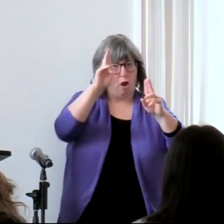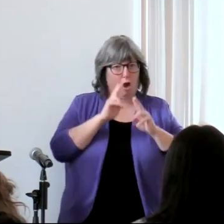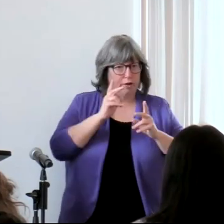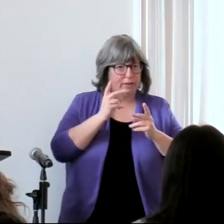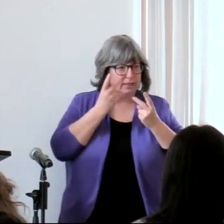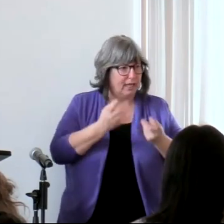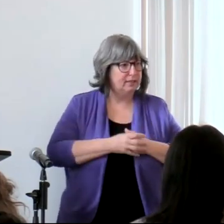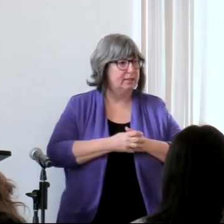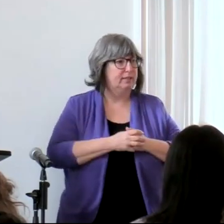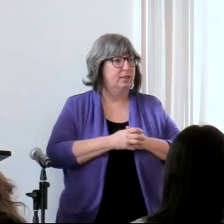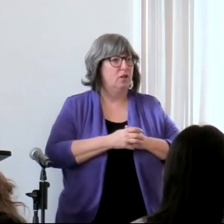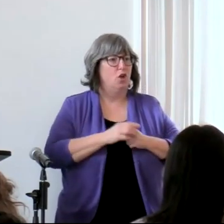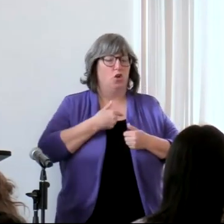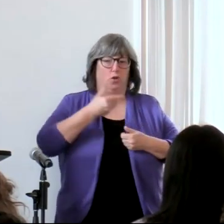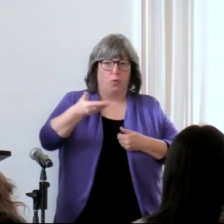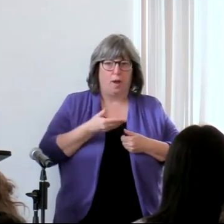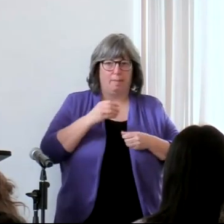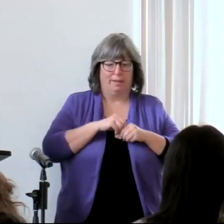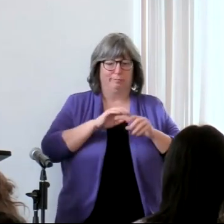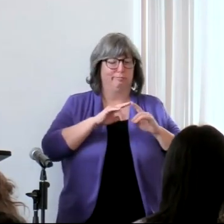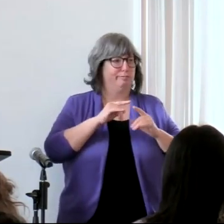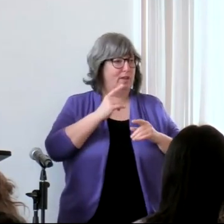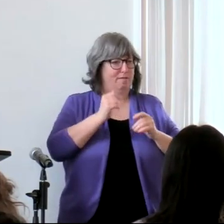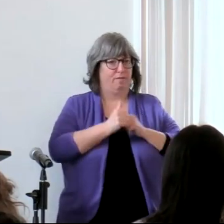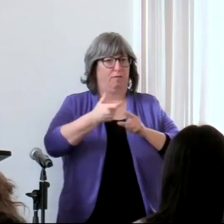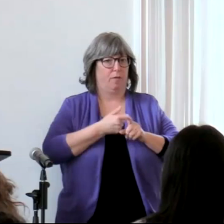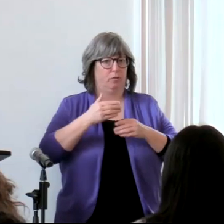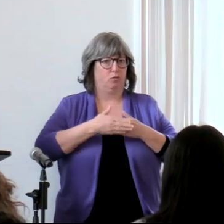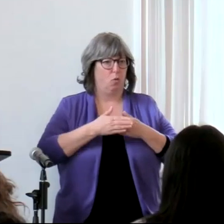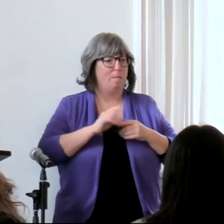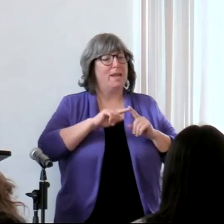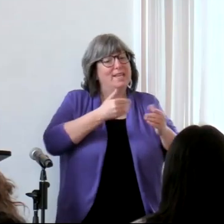You can have the warmest spot in our wigwam, furthest away from the door and closest to the fire.